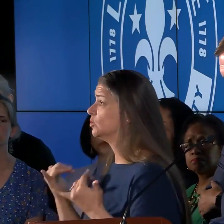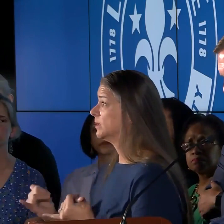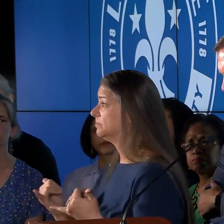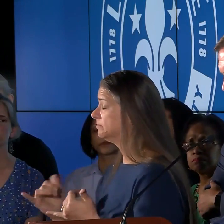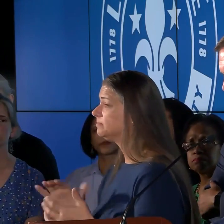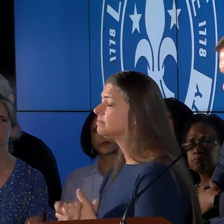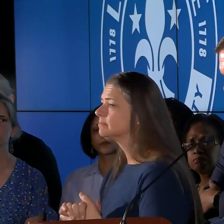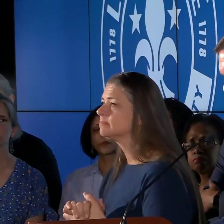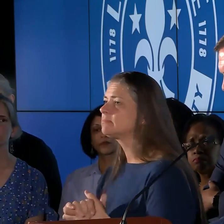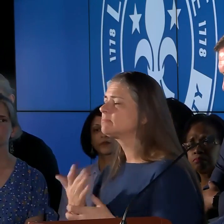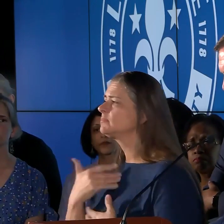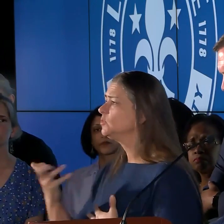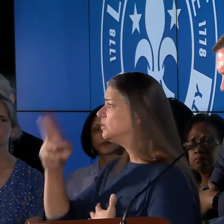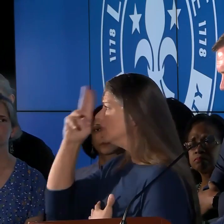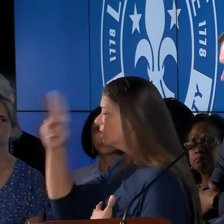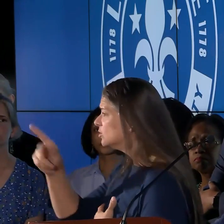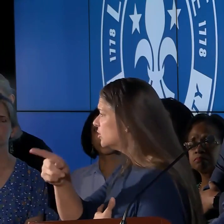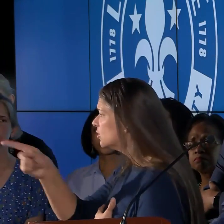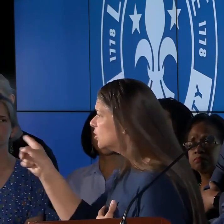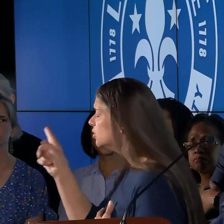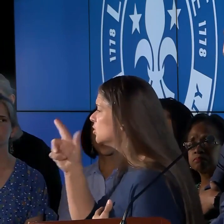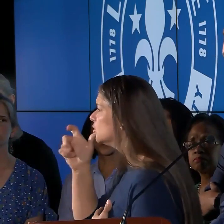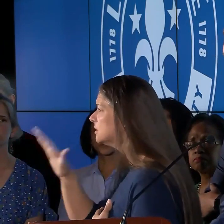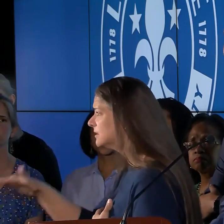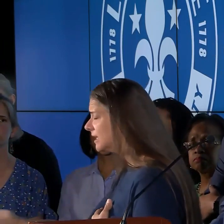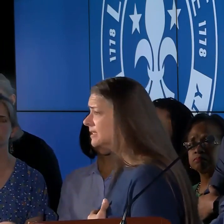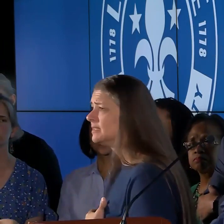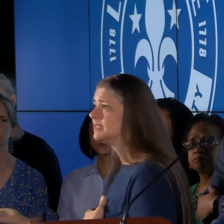to honor those that have fallen. And as so many families grieve, I'm ordering